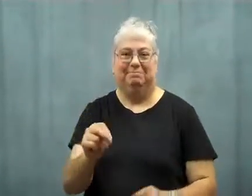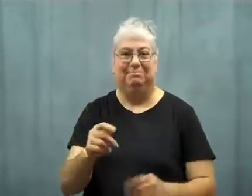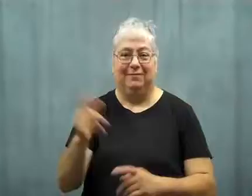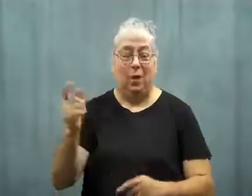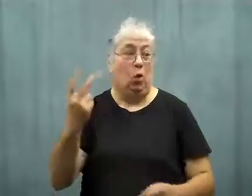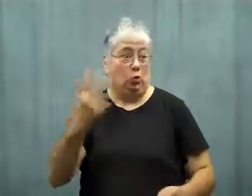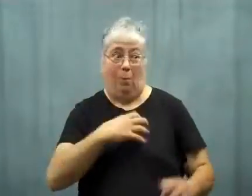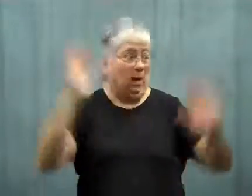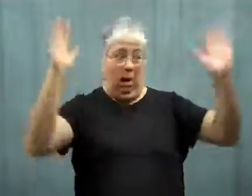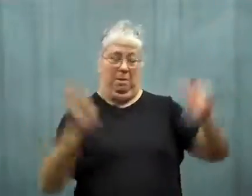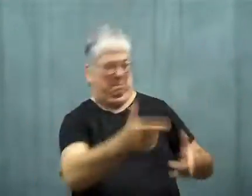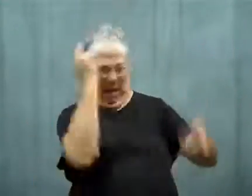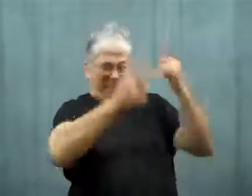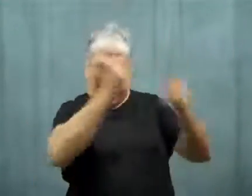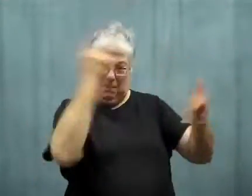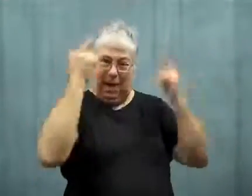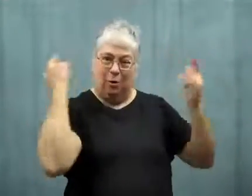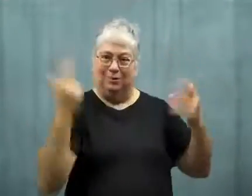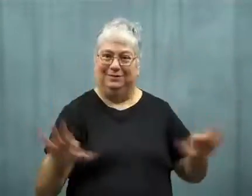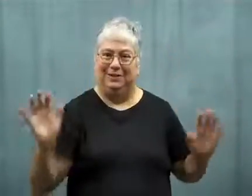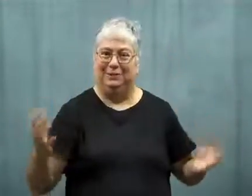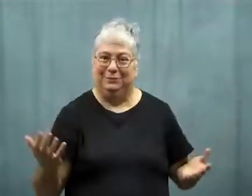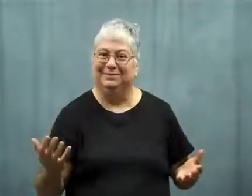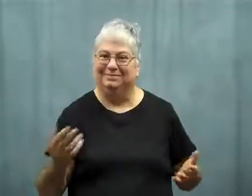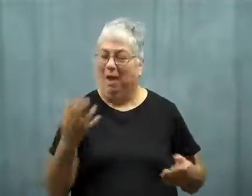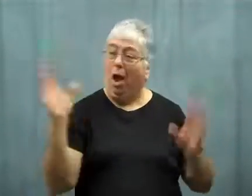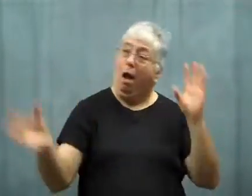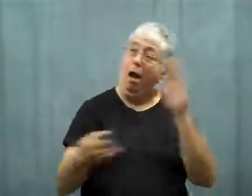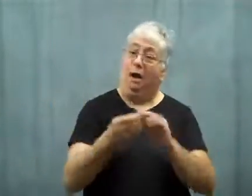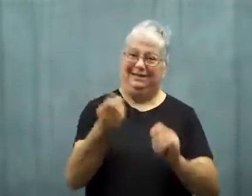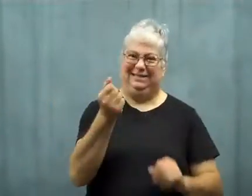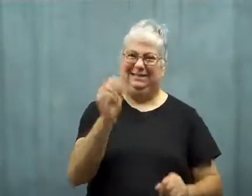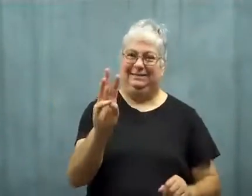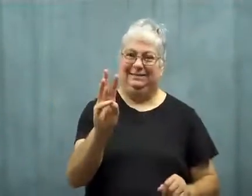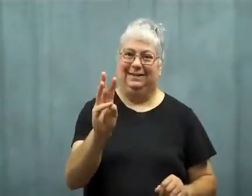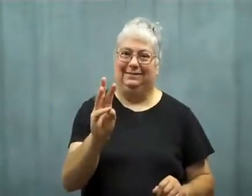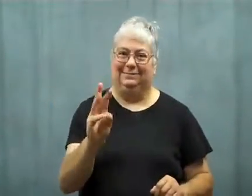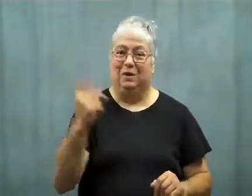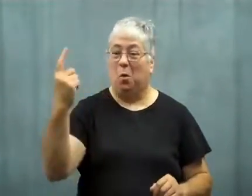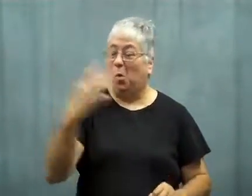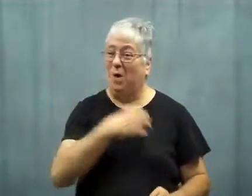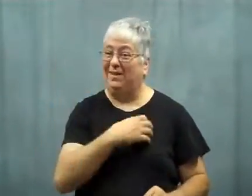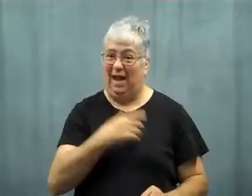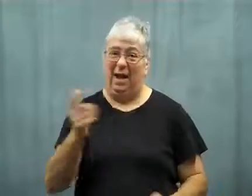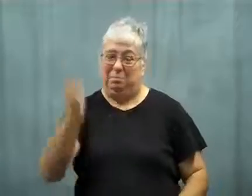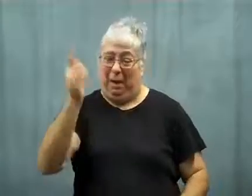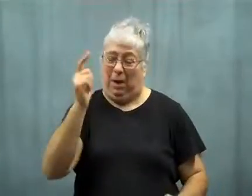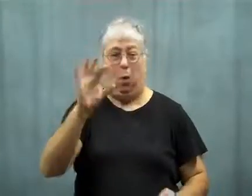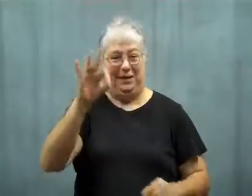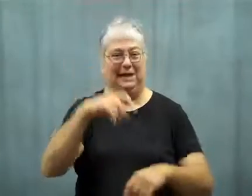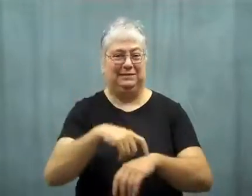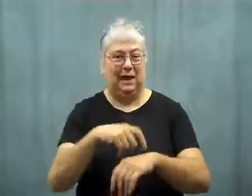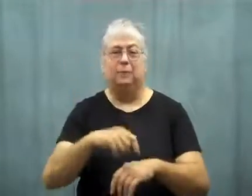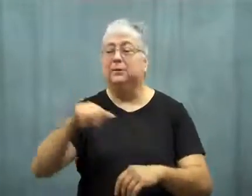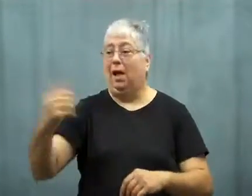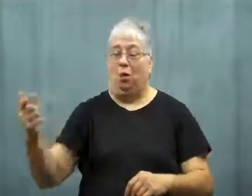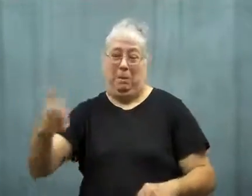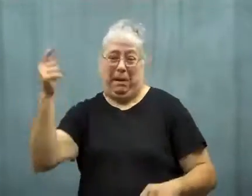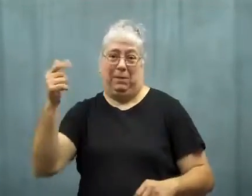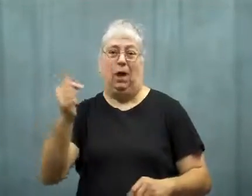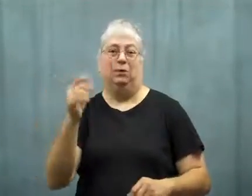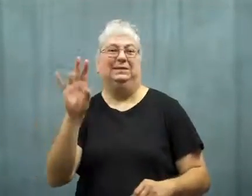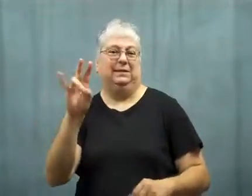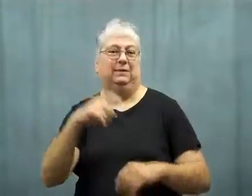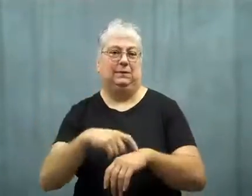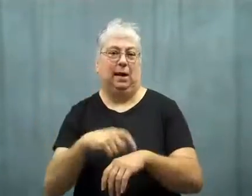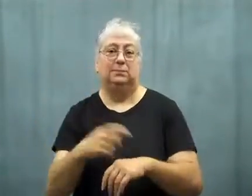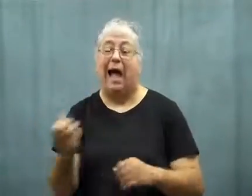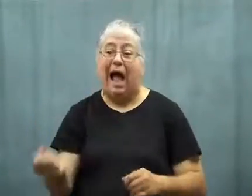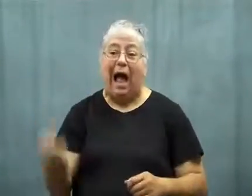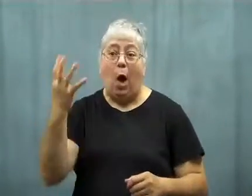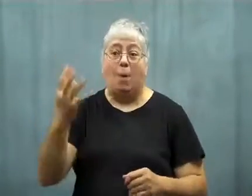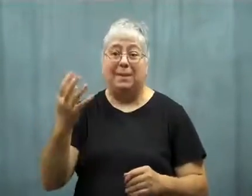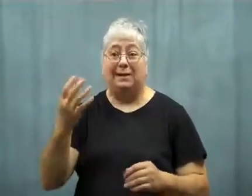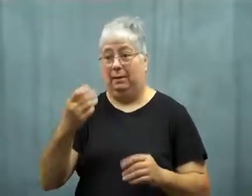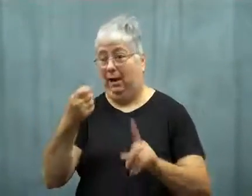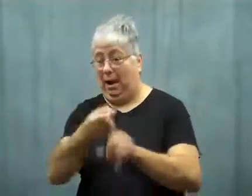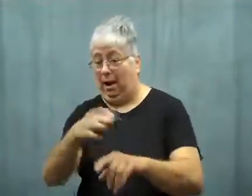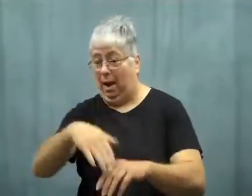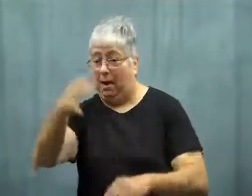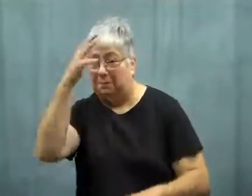The two officers opened fire, shooting 16 rounds.